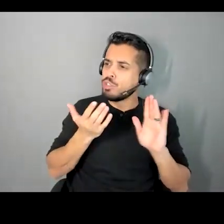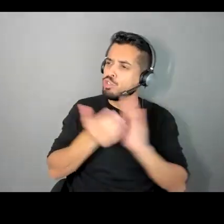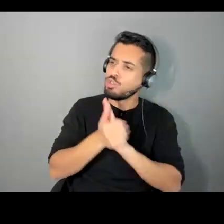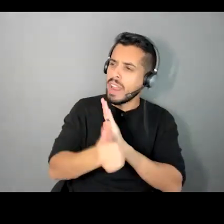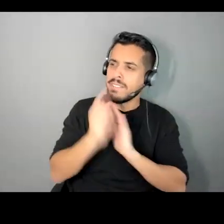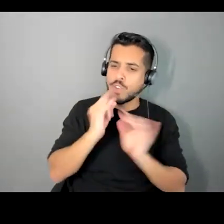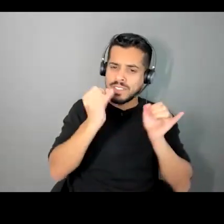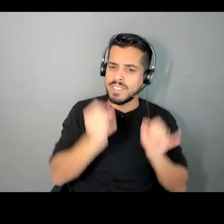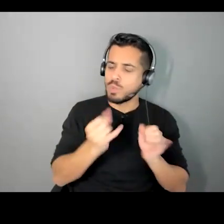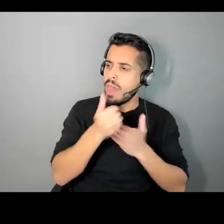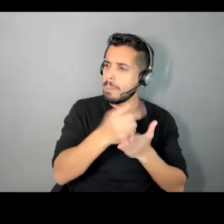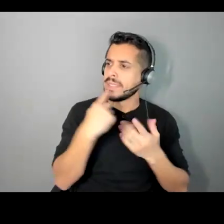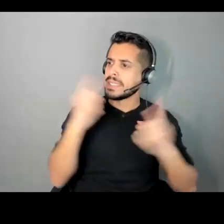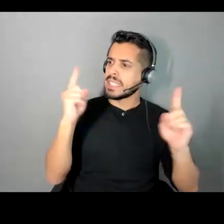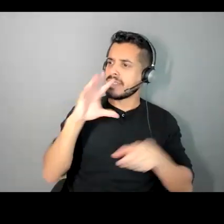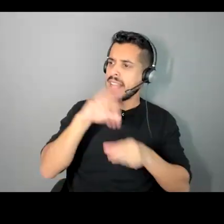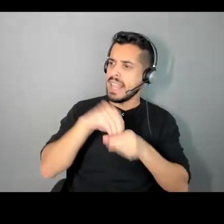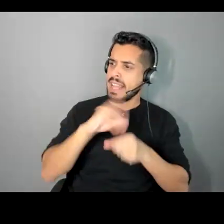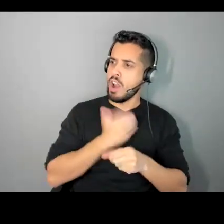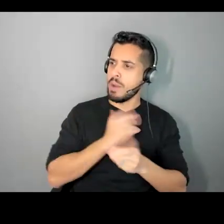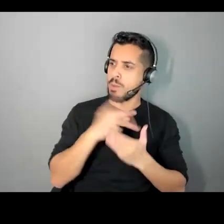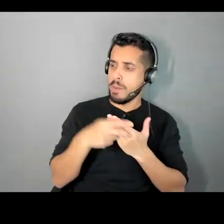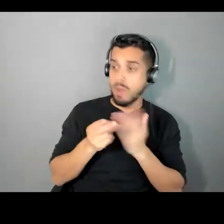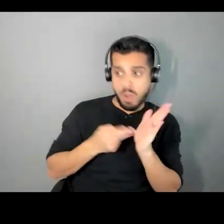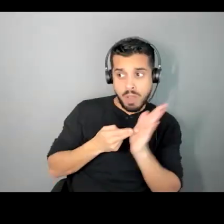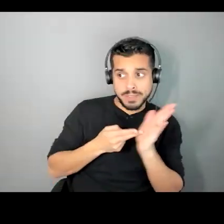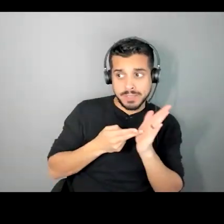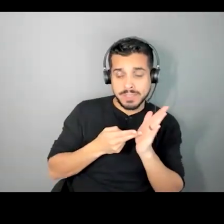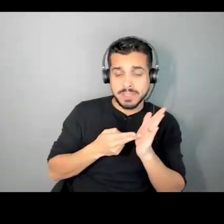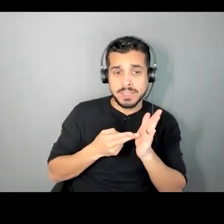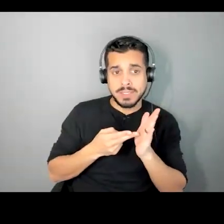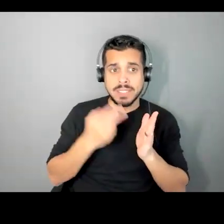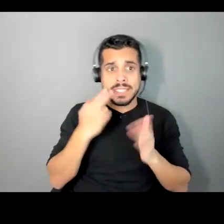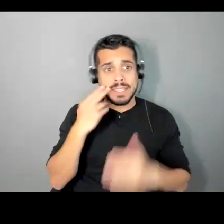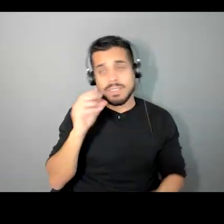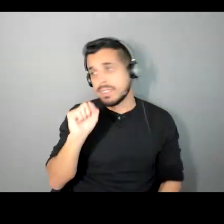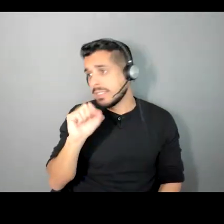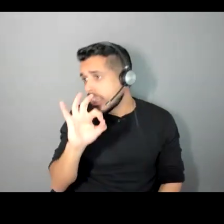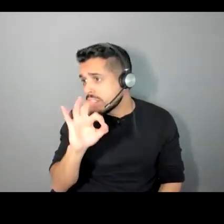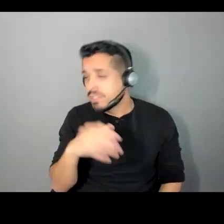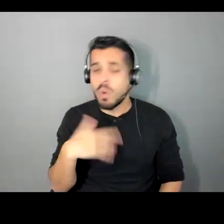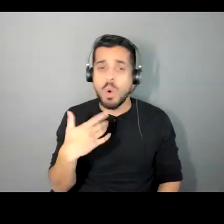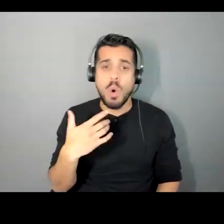to be successful in our program. And quite honestly, whether it's-- it's Salesforce or digital accessibility,